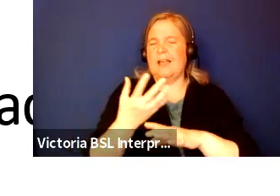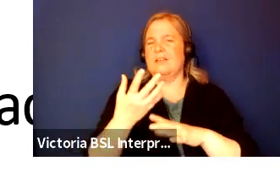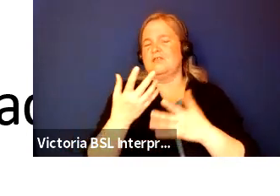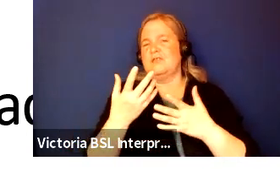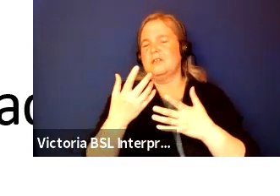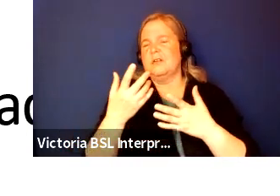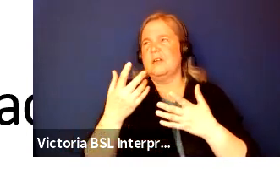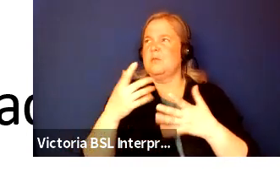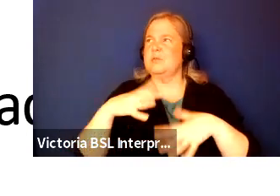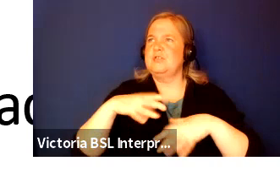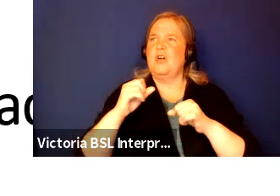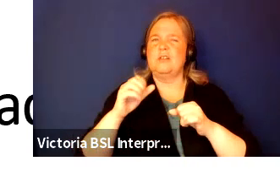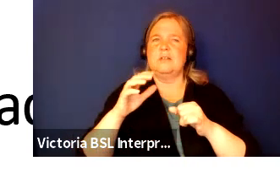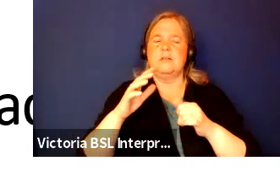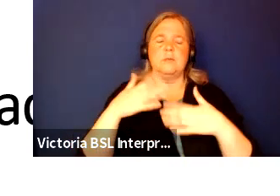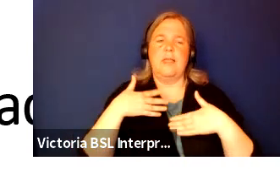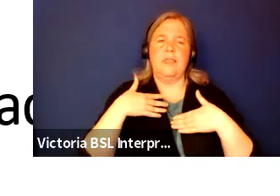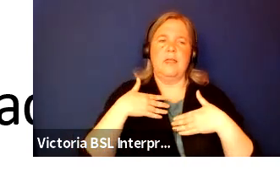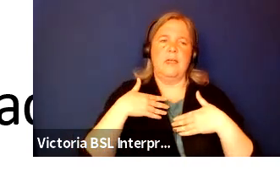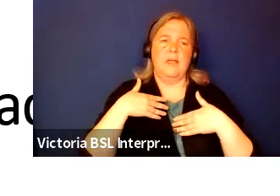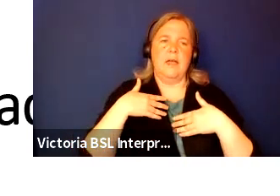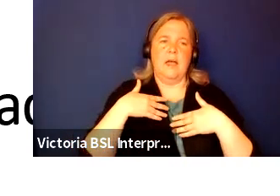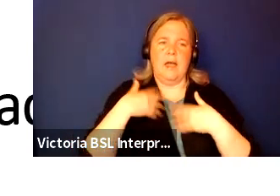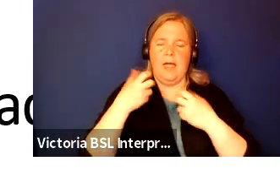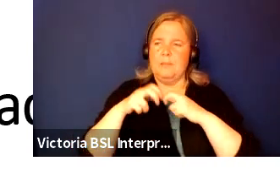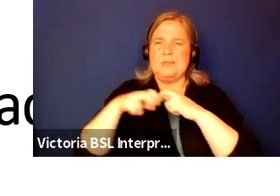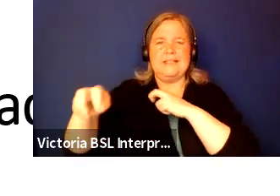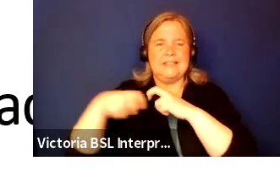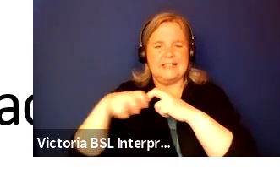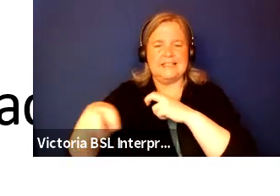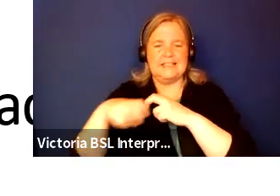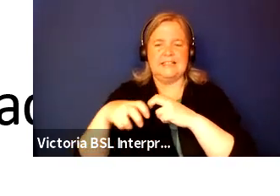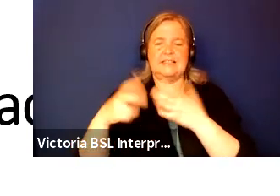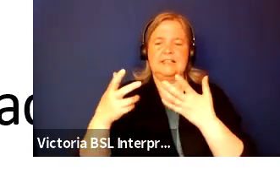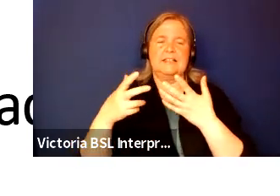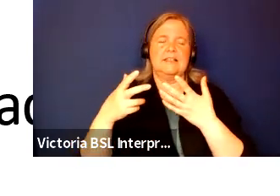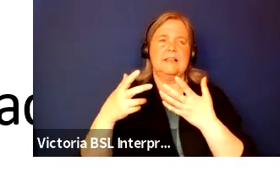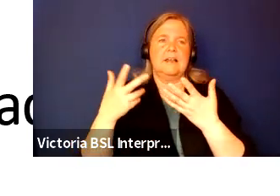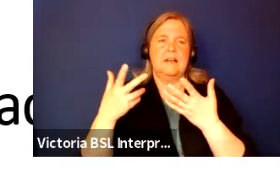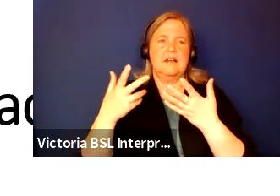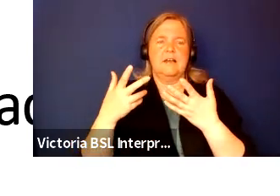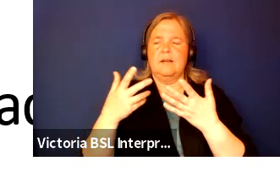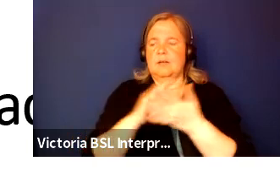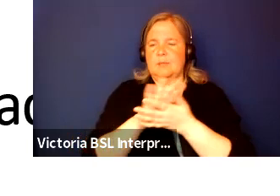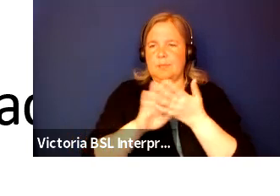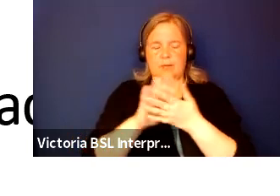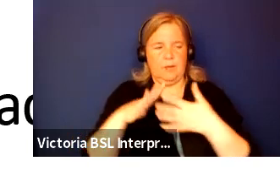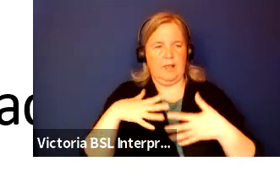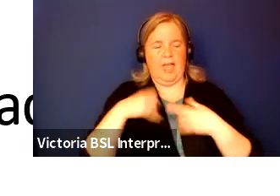health distance marks and sanitation, means they have taking health care.